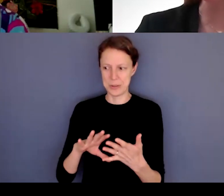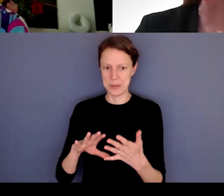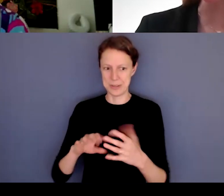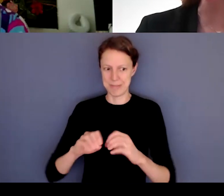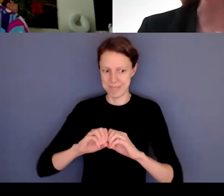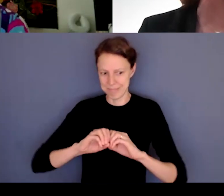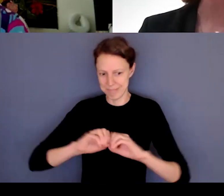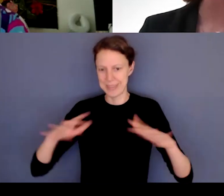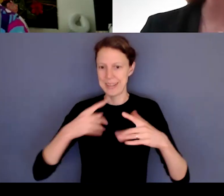interesting ways possible.